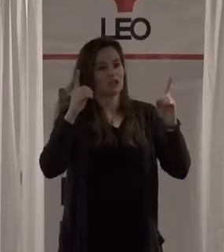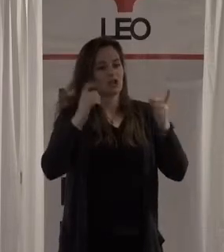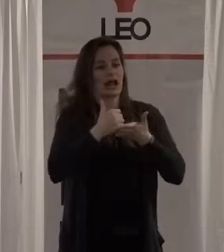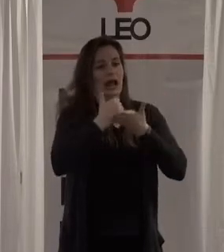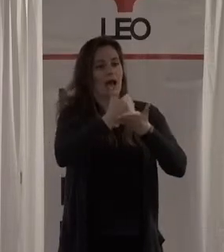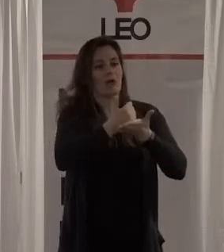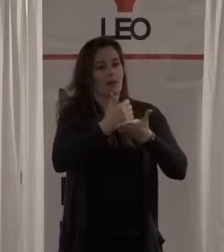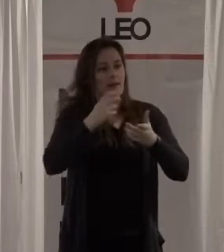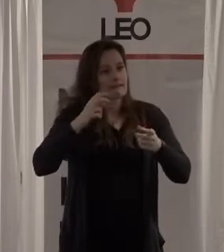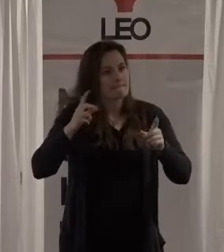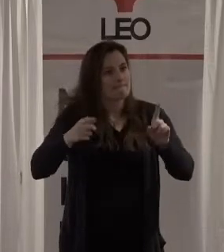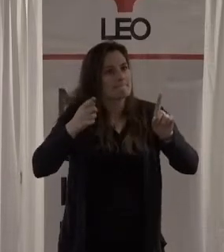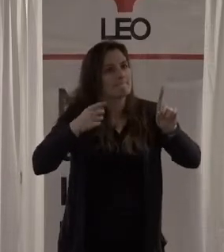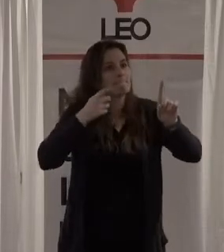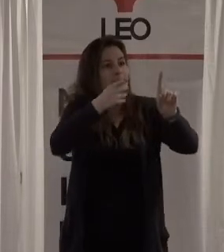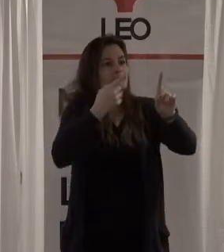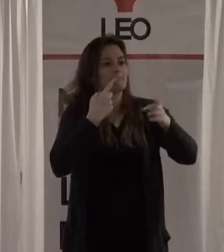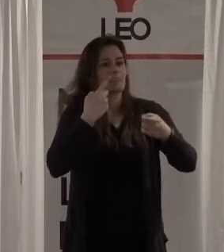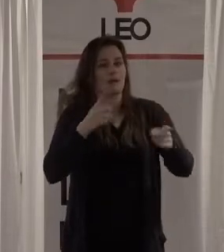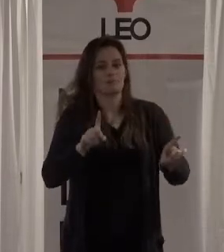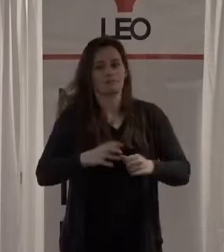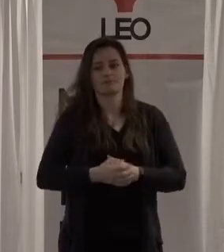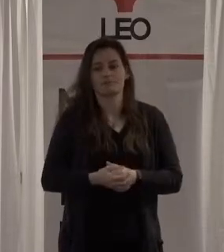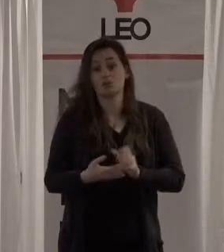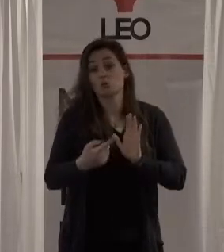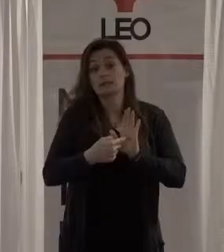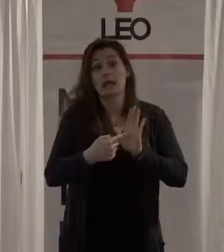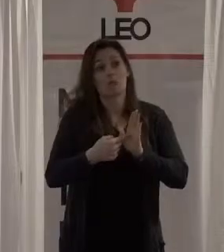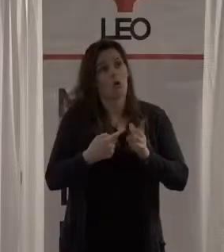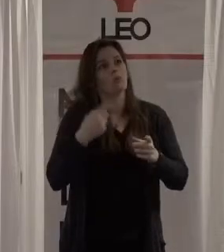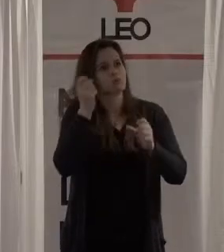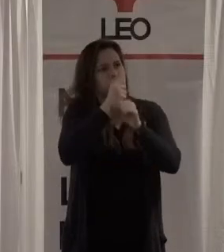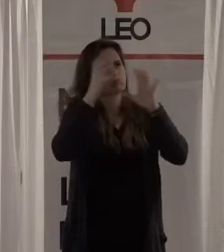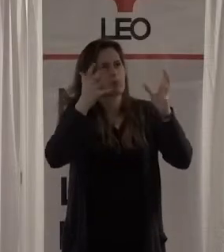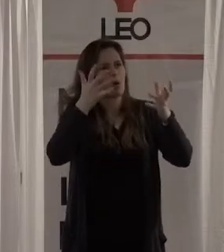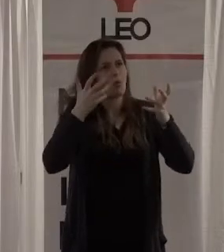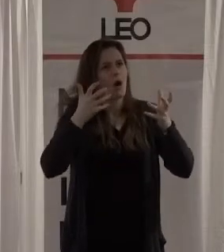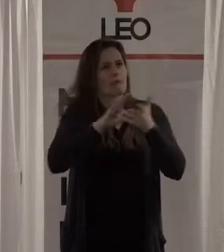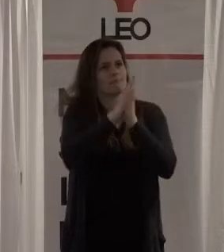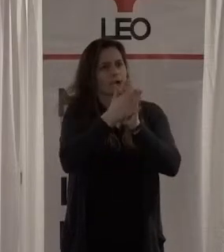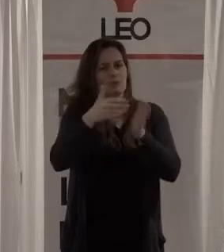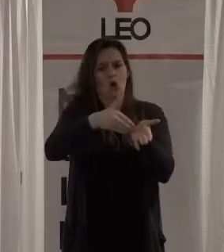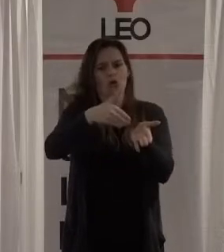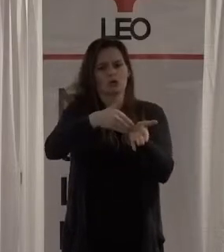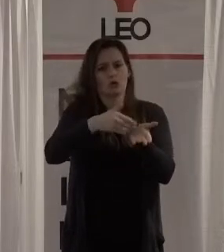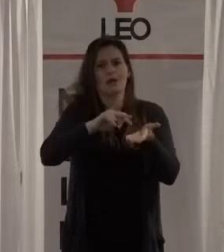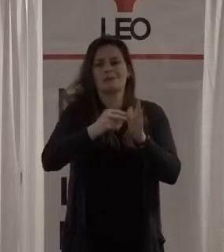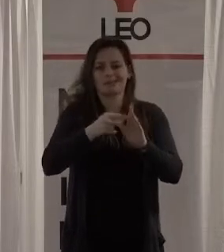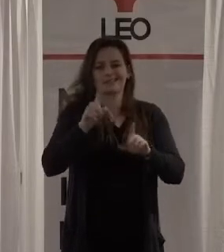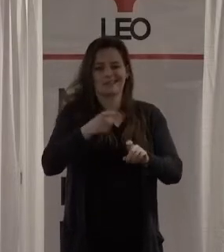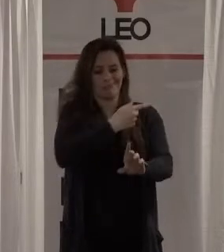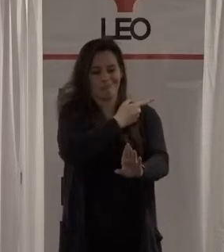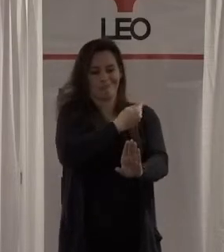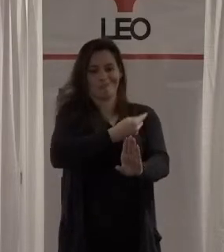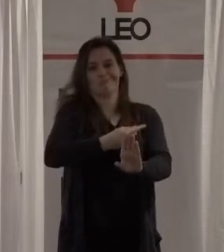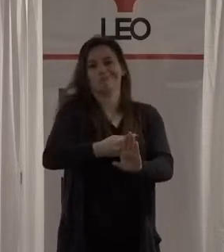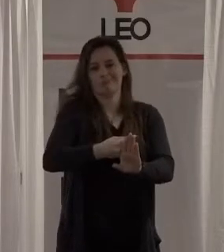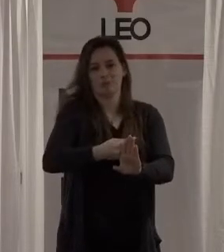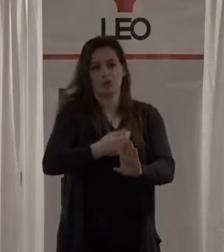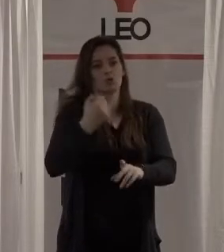SO IF YOU WANT TO BE A DOCTOR, THEN YOU HAVE TO TAKE A CERTAIN PATH. IF YOU WANT TO BE IN SALES, YOU HAVE TO TAKE A CERTAIN PATH.